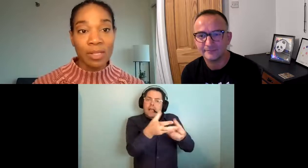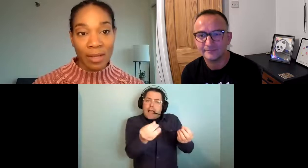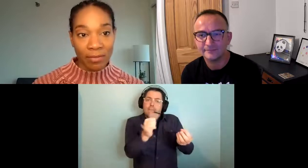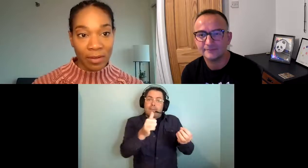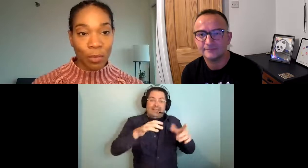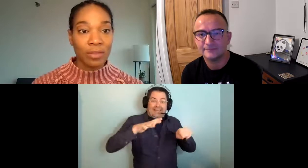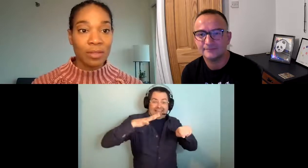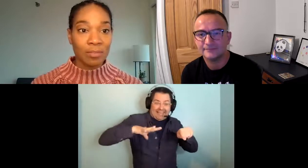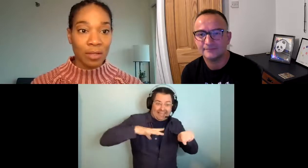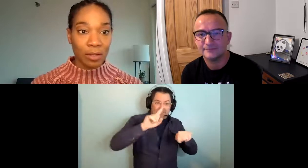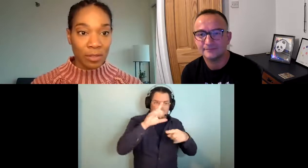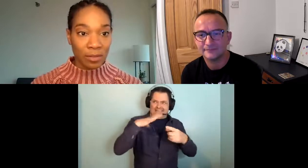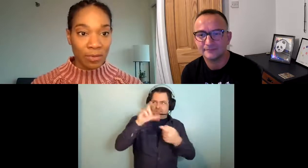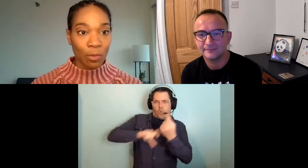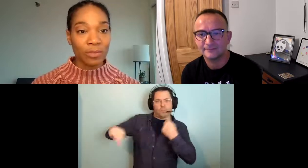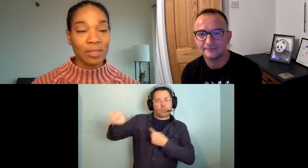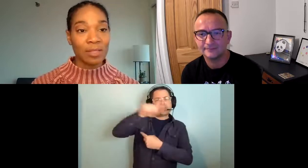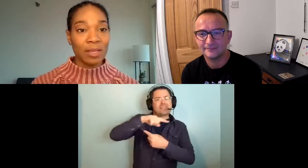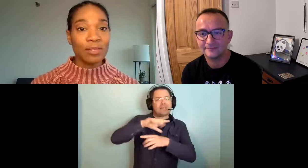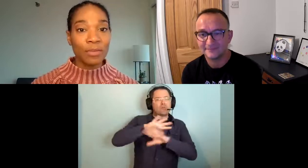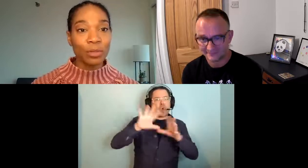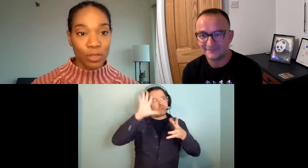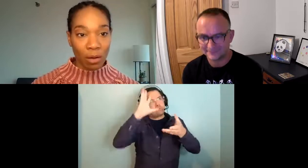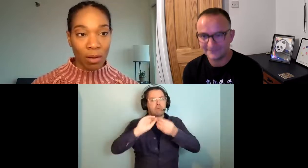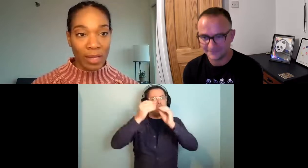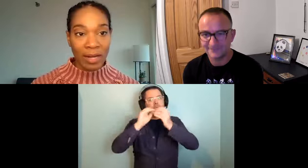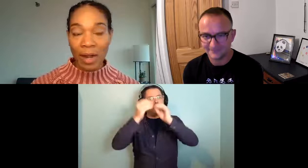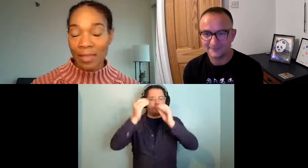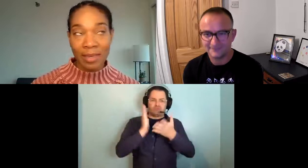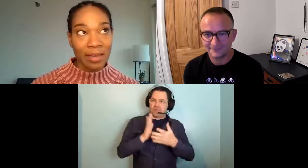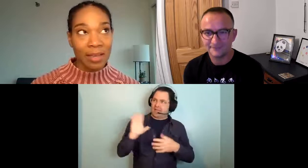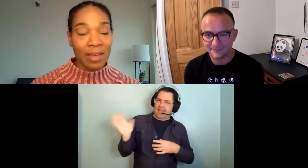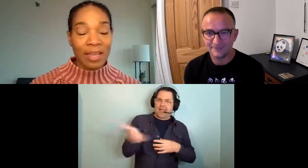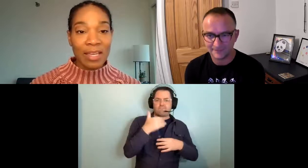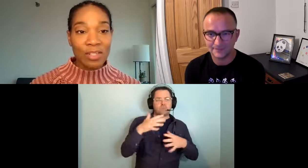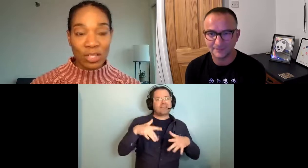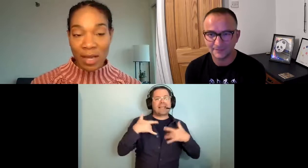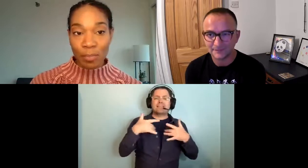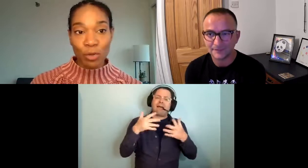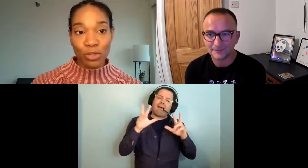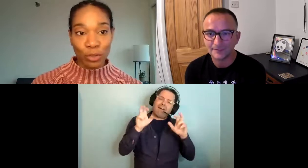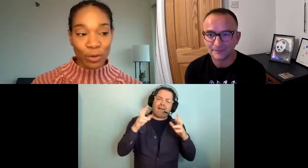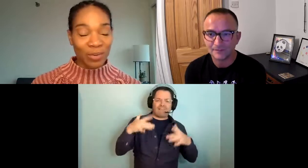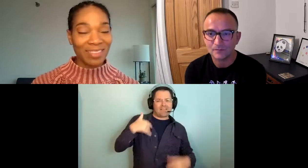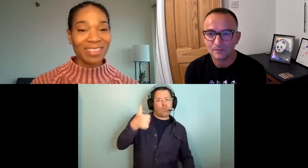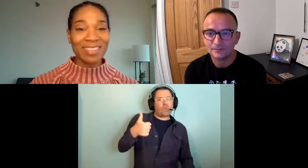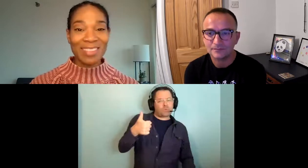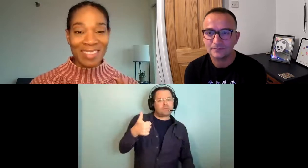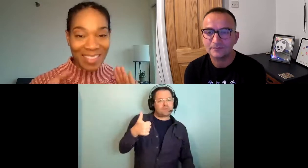going to push this forward you know, I think they are_more like minds, you said before there was a bit of